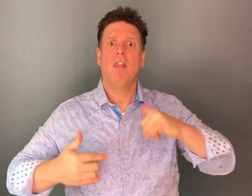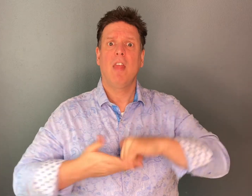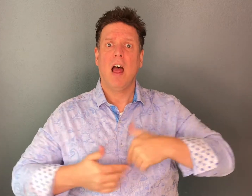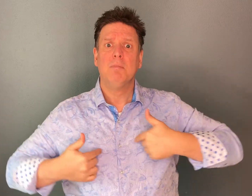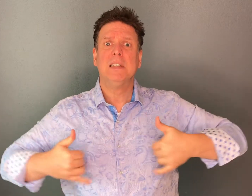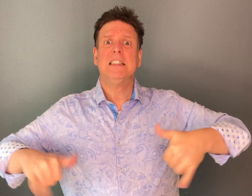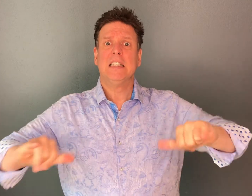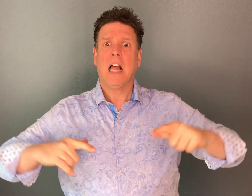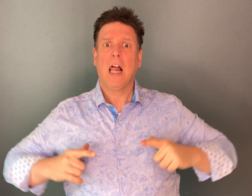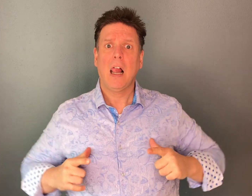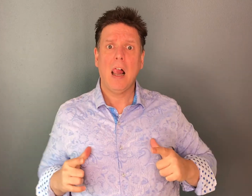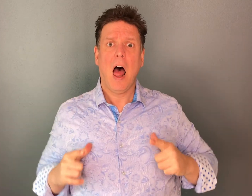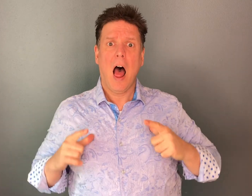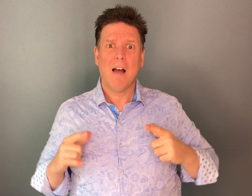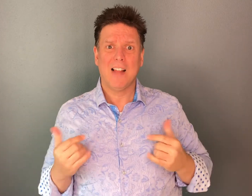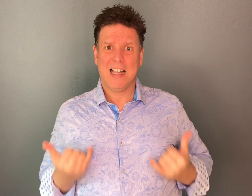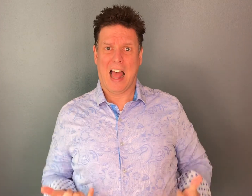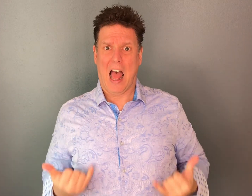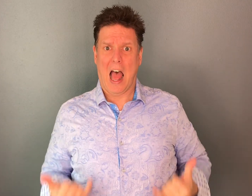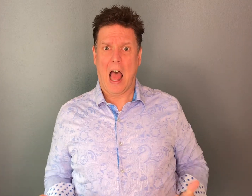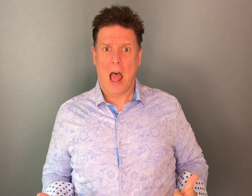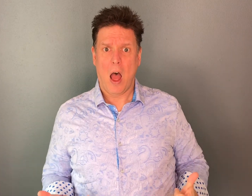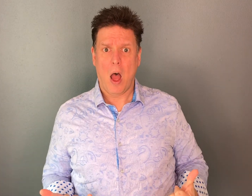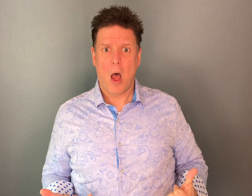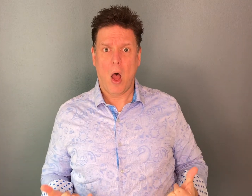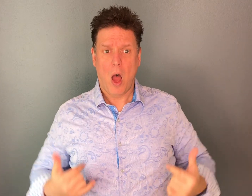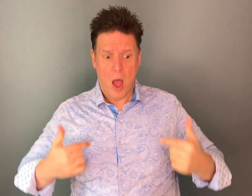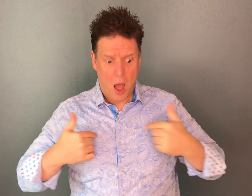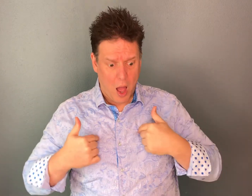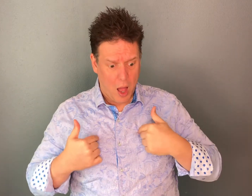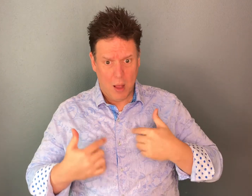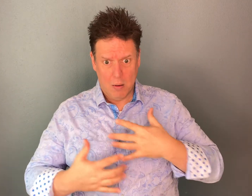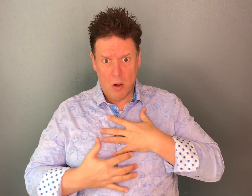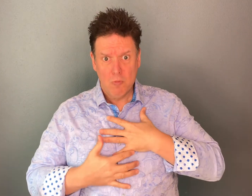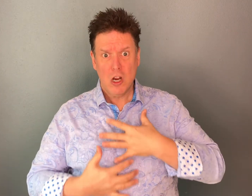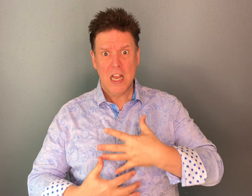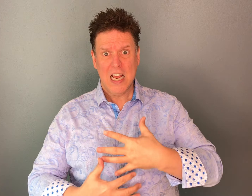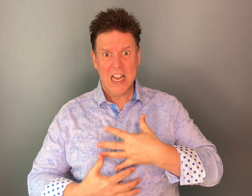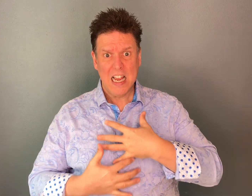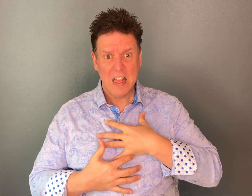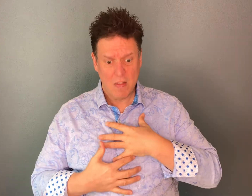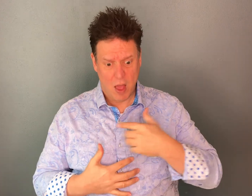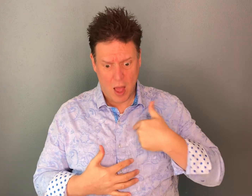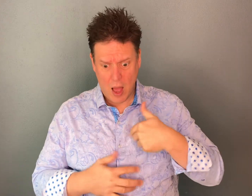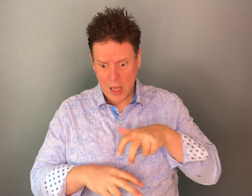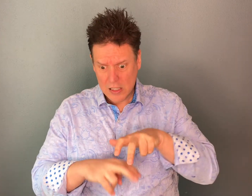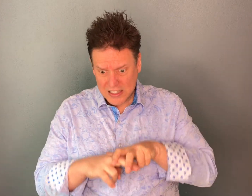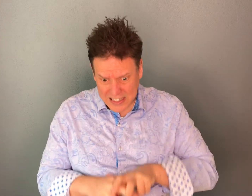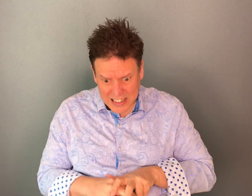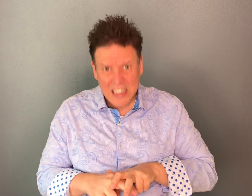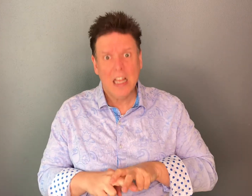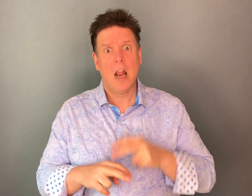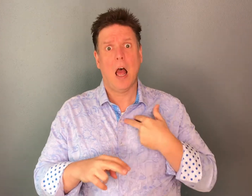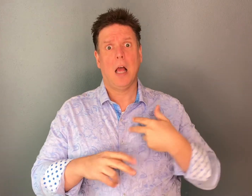thankful. I could be thankful for my life. For the ability to take a breath, to sit,